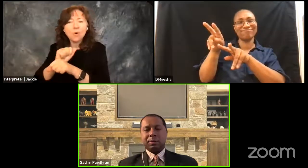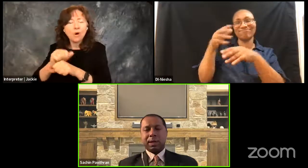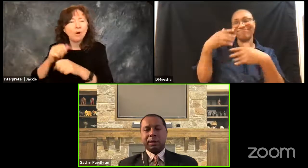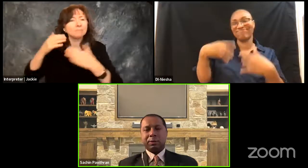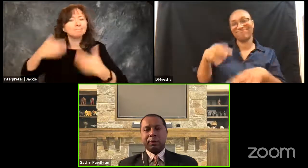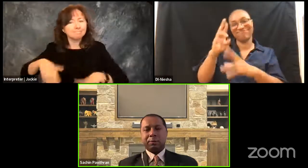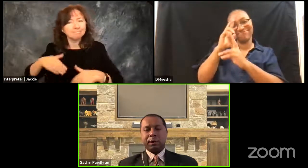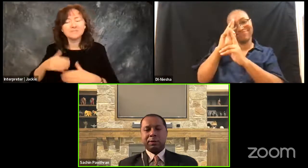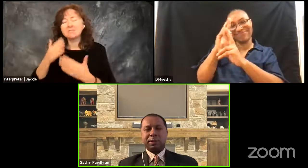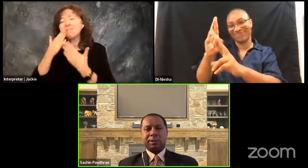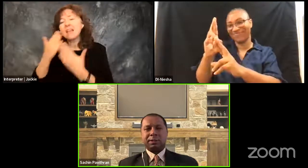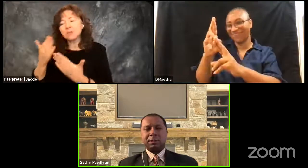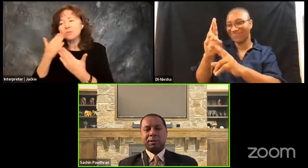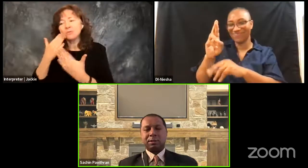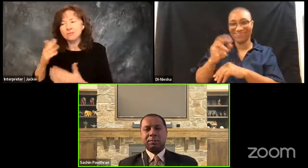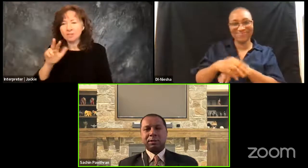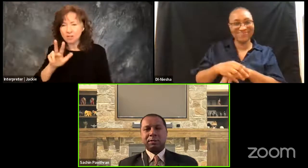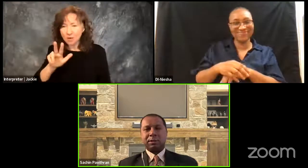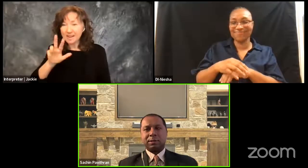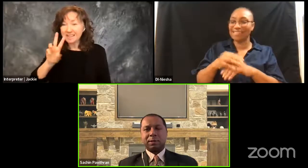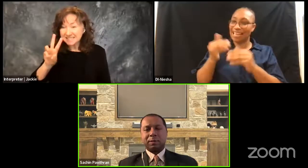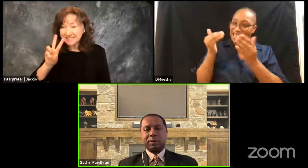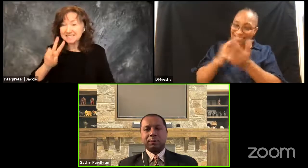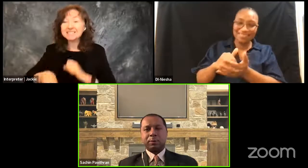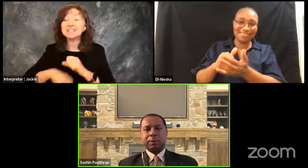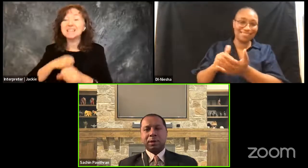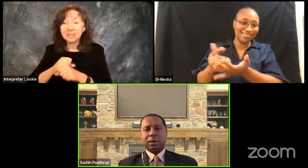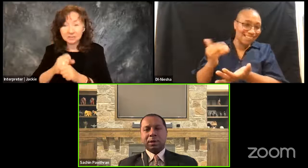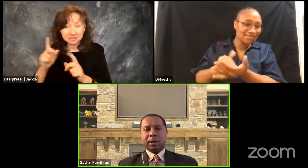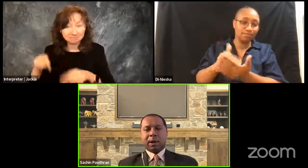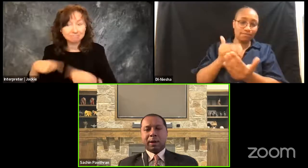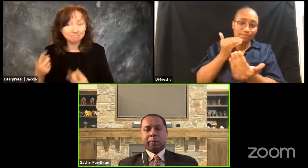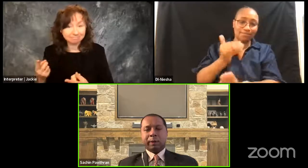So thank you, Dave, for your 36 years of service with the Board.